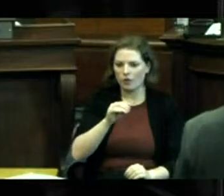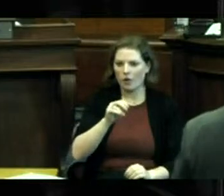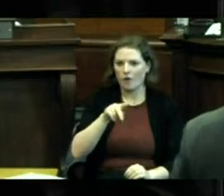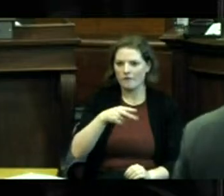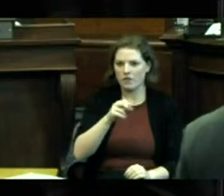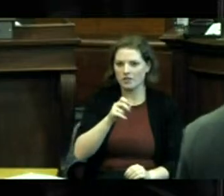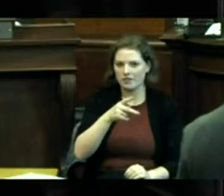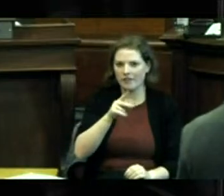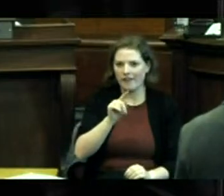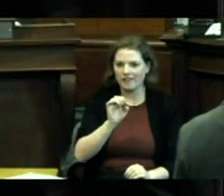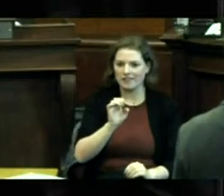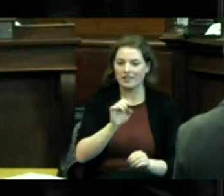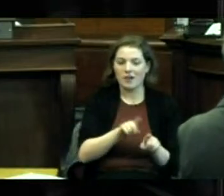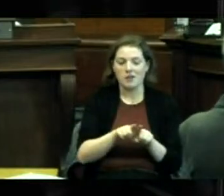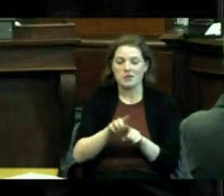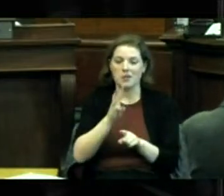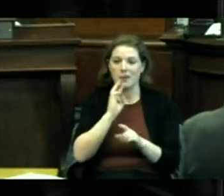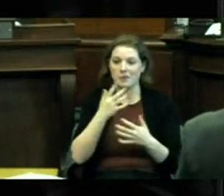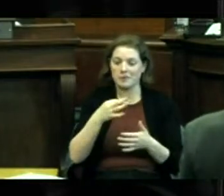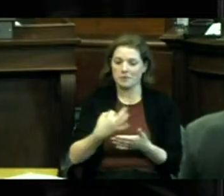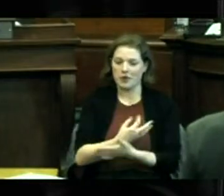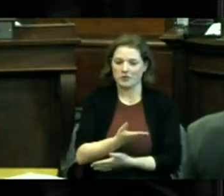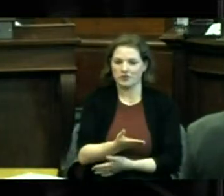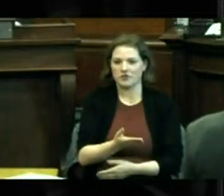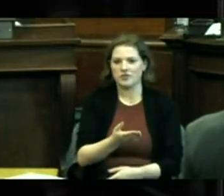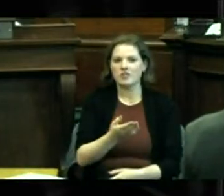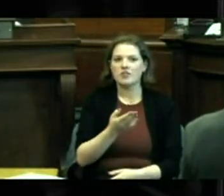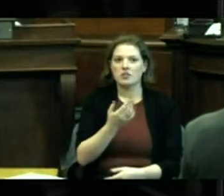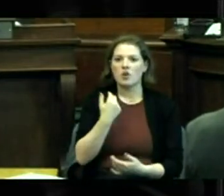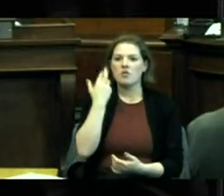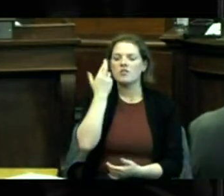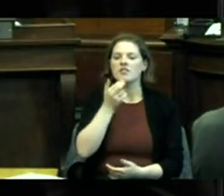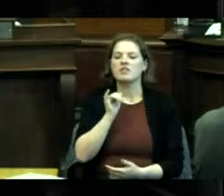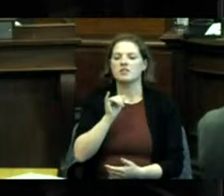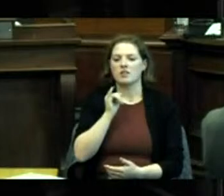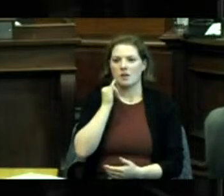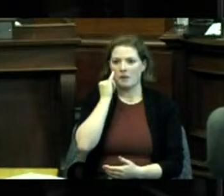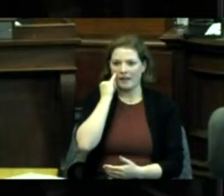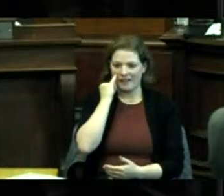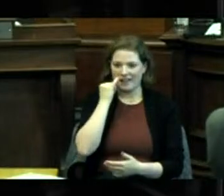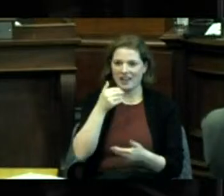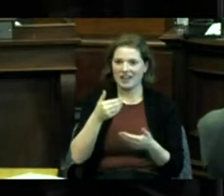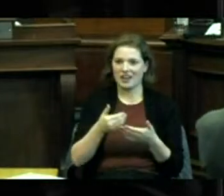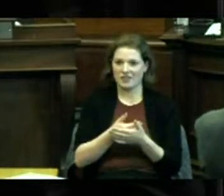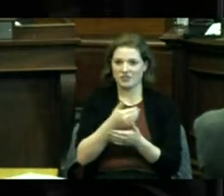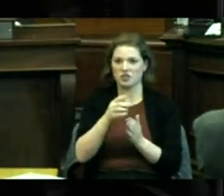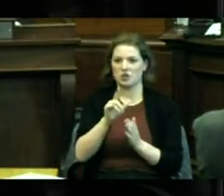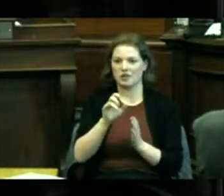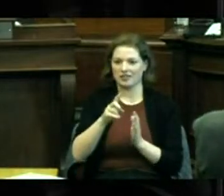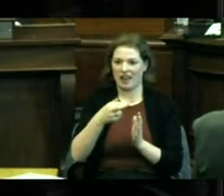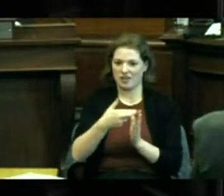There's no algae because there's no orthophosphate in the water. Along with the fact that we keep